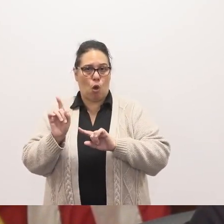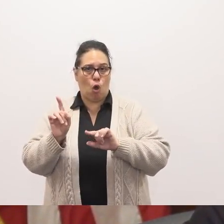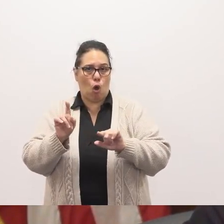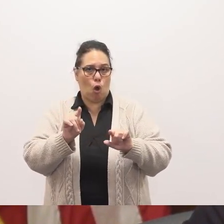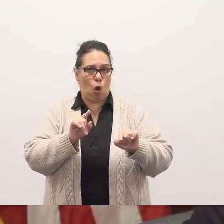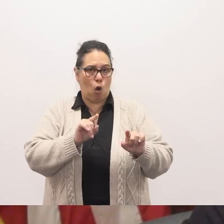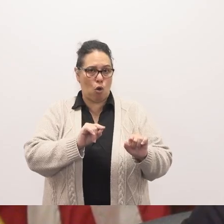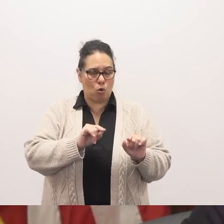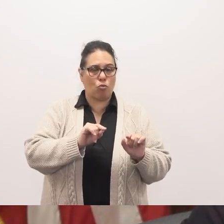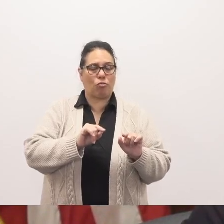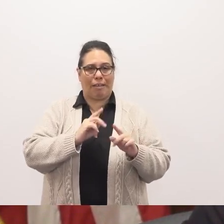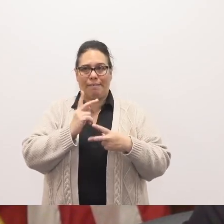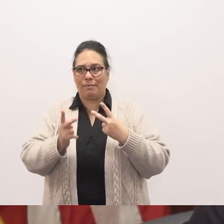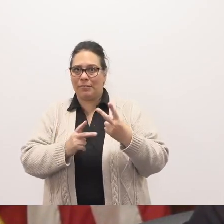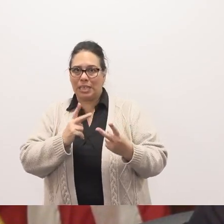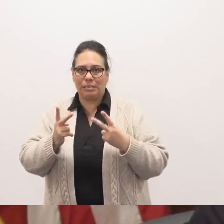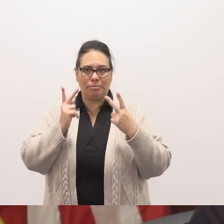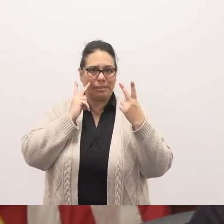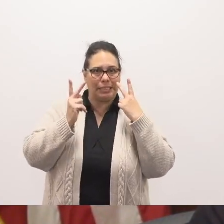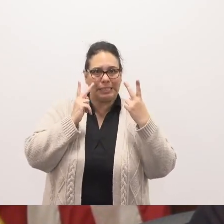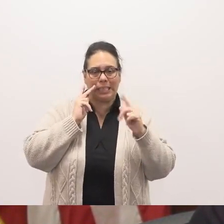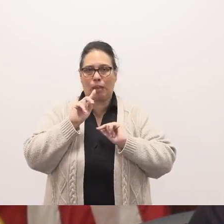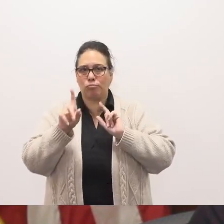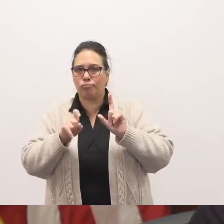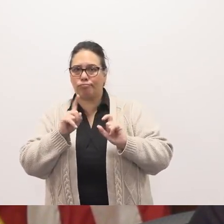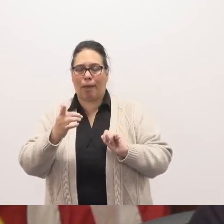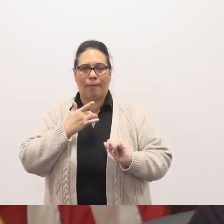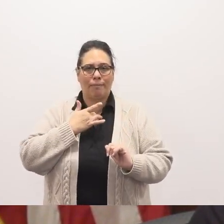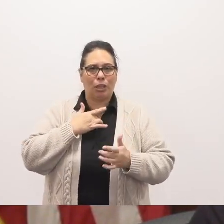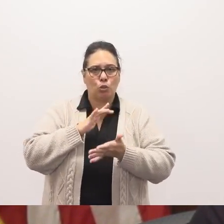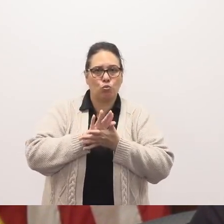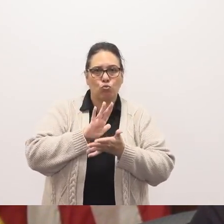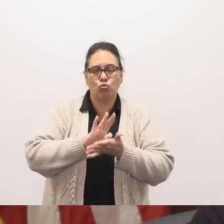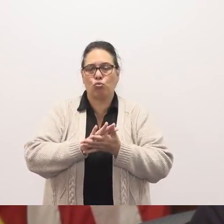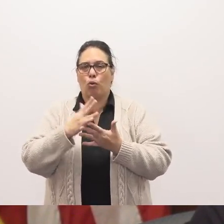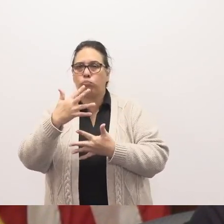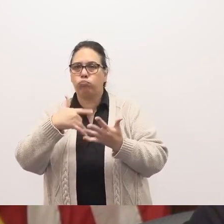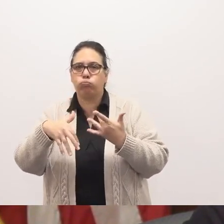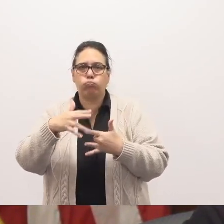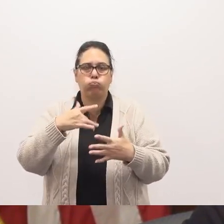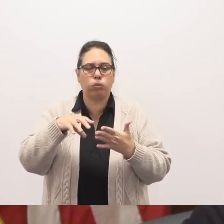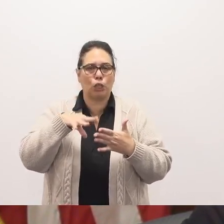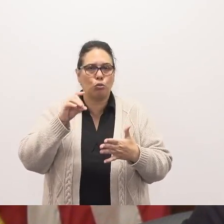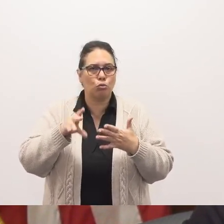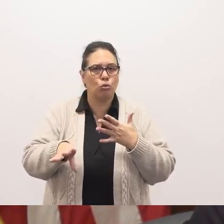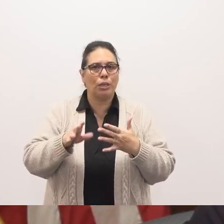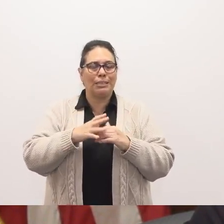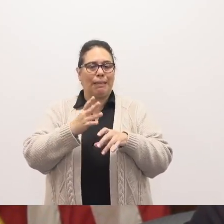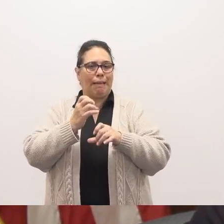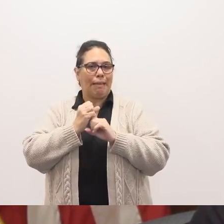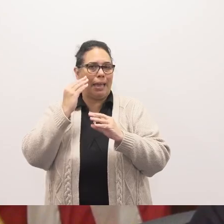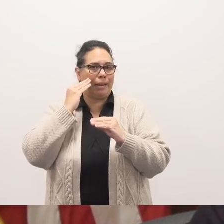and not only get a feel for the campus, the climate and the student body, but also get information on the programs